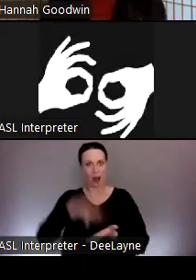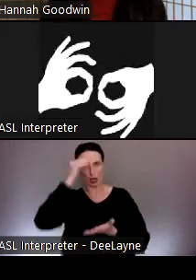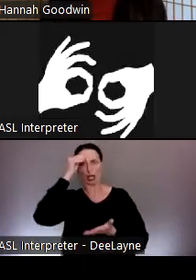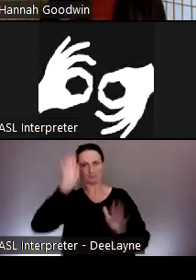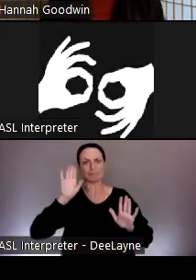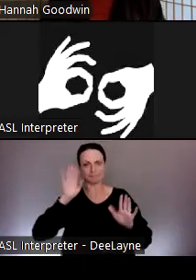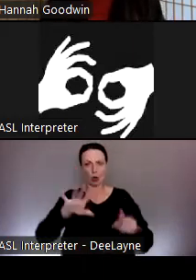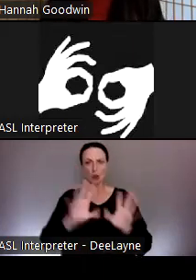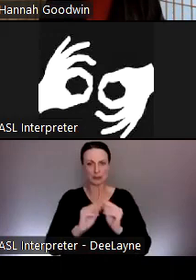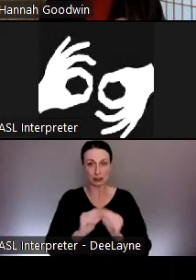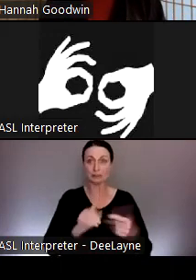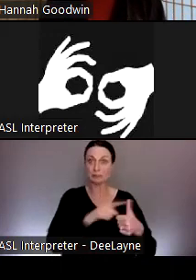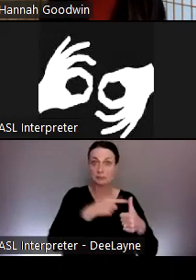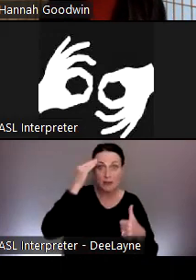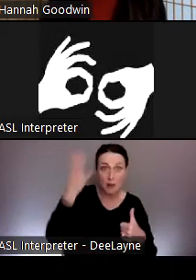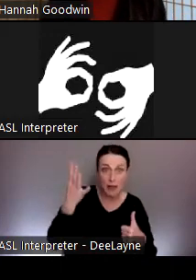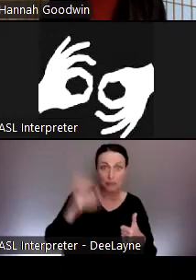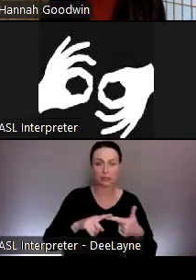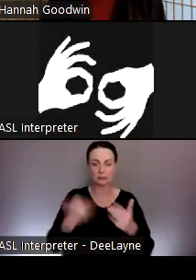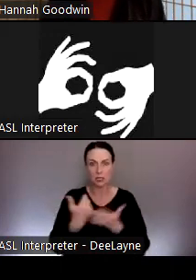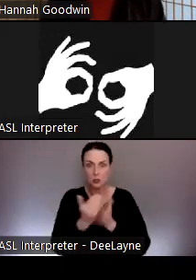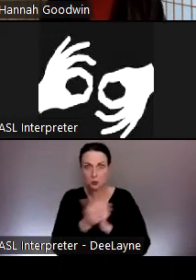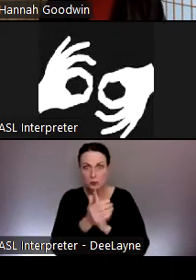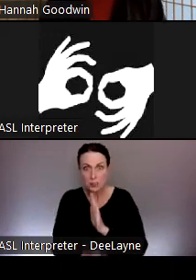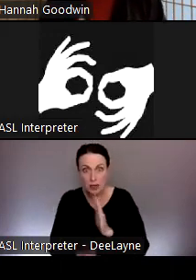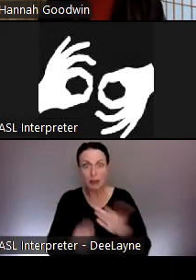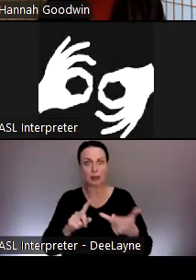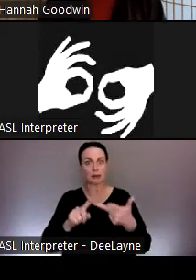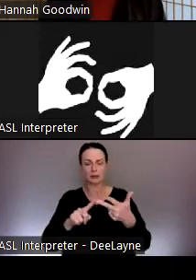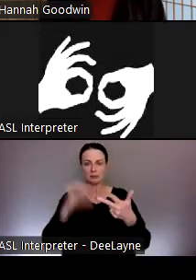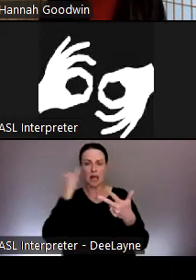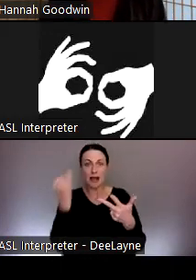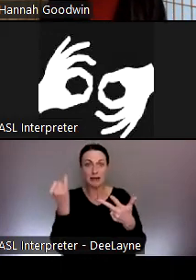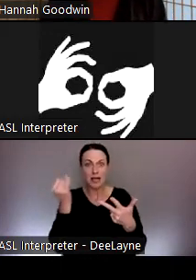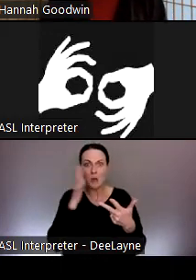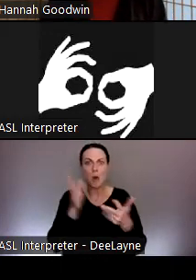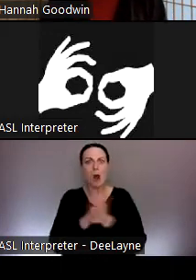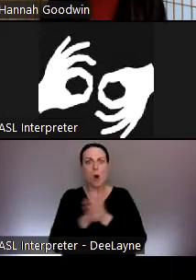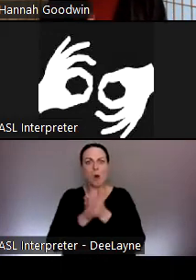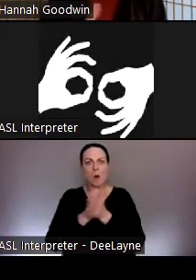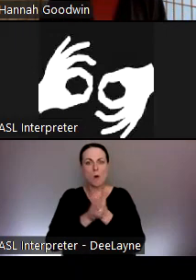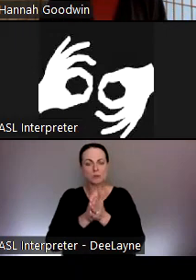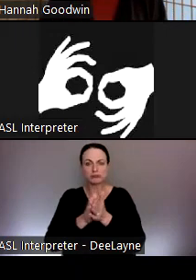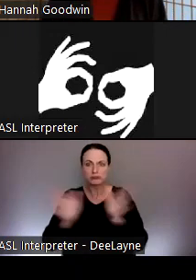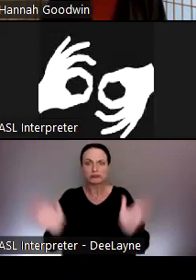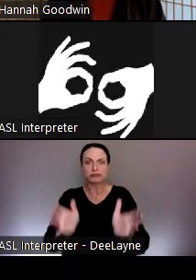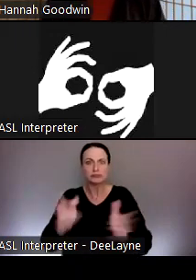Is it information, is it a new skill? It is an idea that's gonna drive something forward,